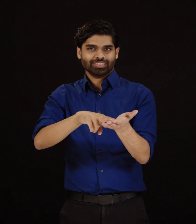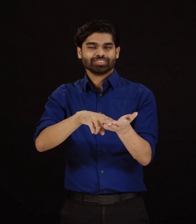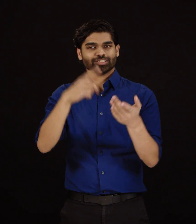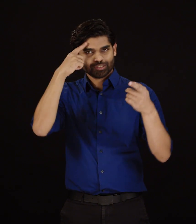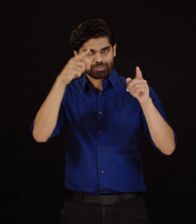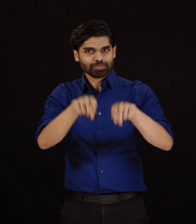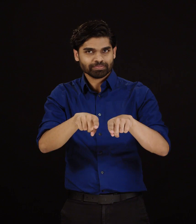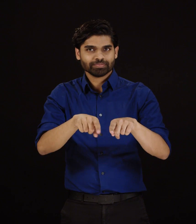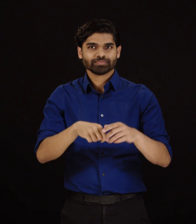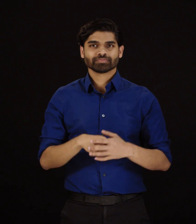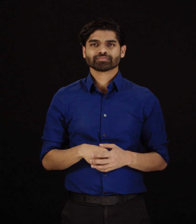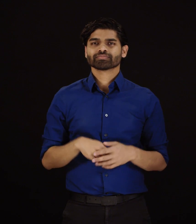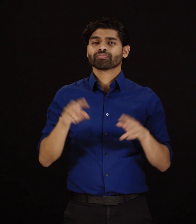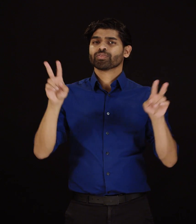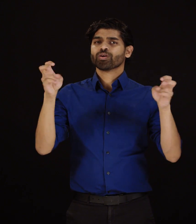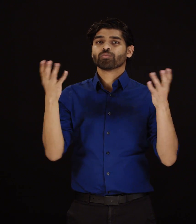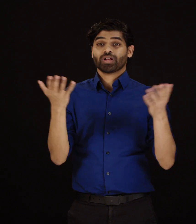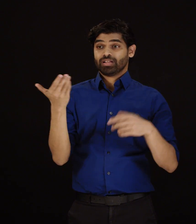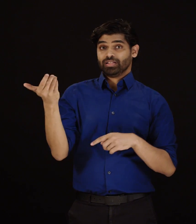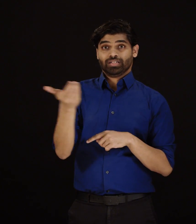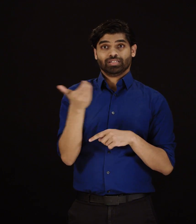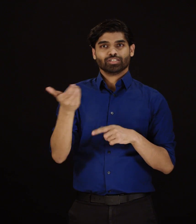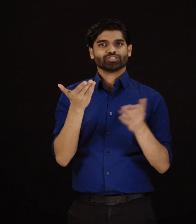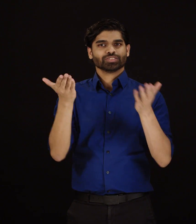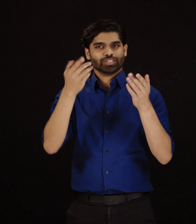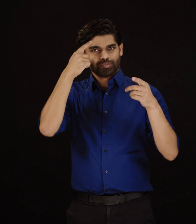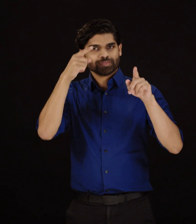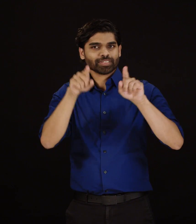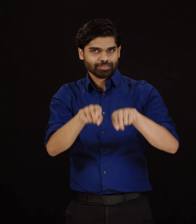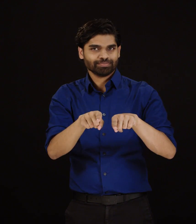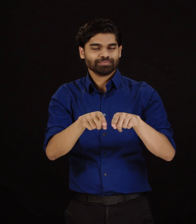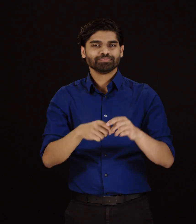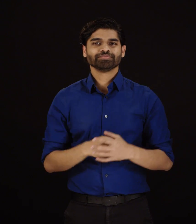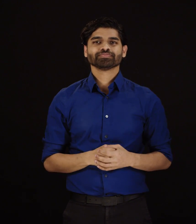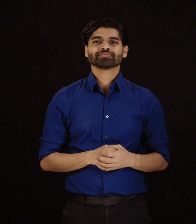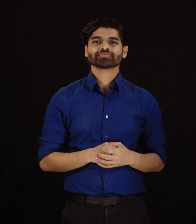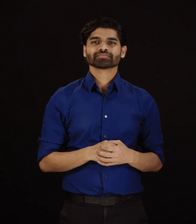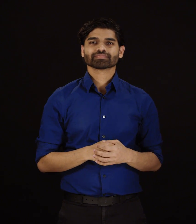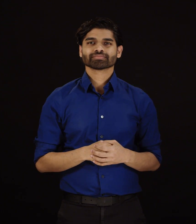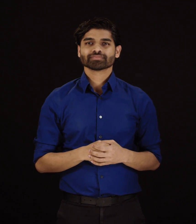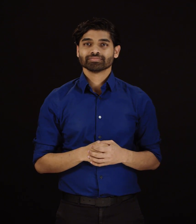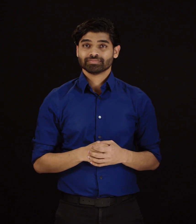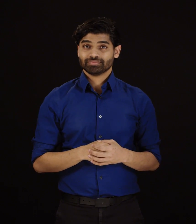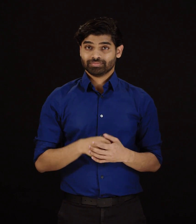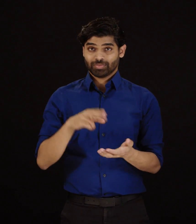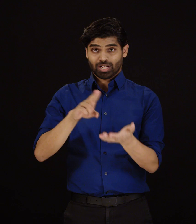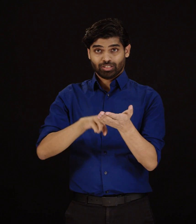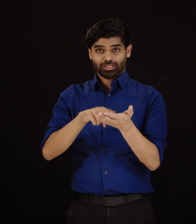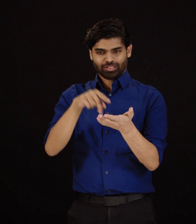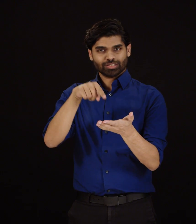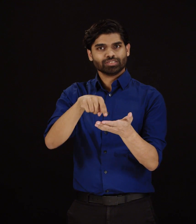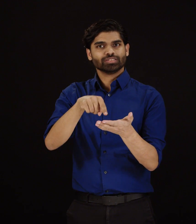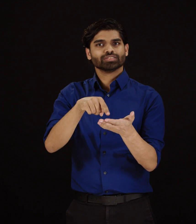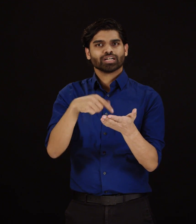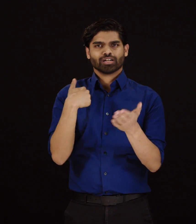expresses the content of the contract. A copy of the contract between the wireless service provider and the customer must be provided to the